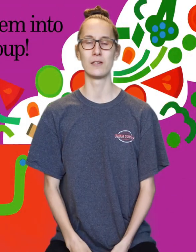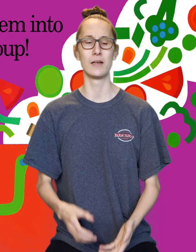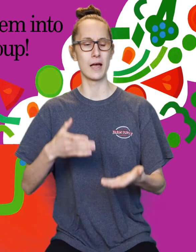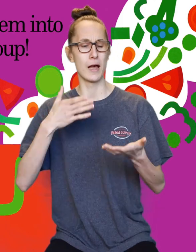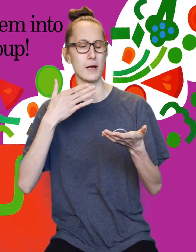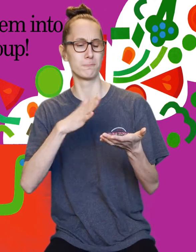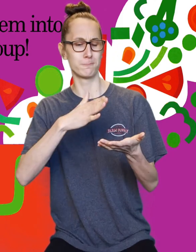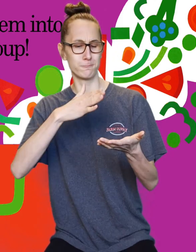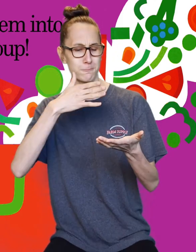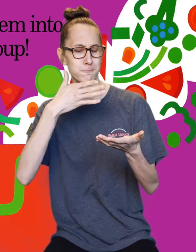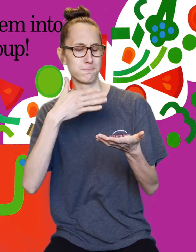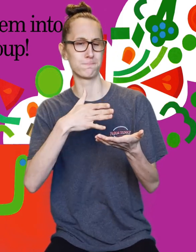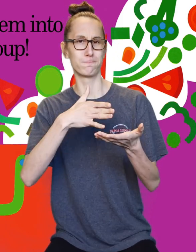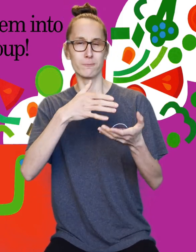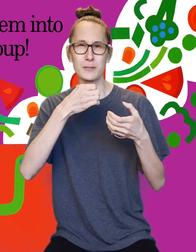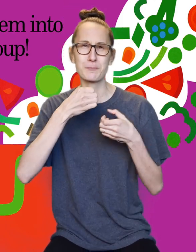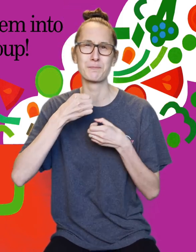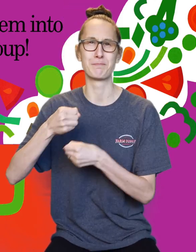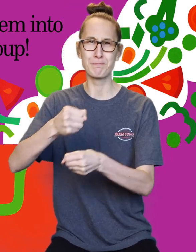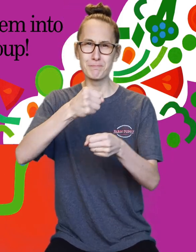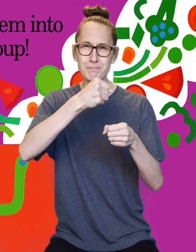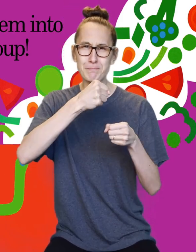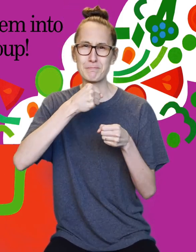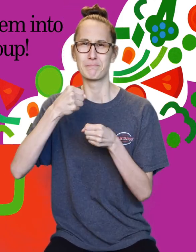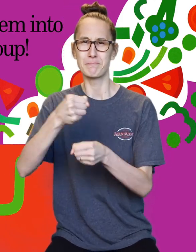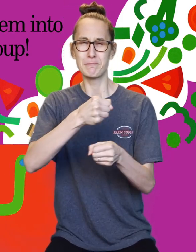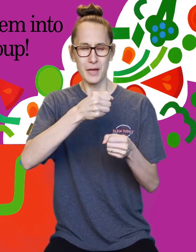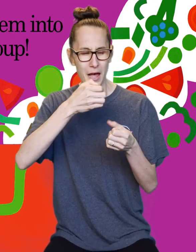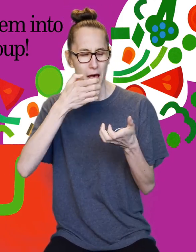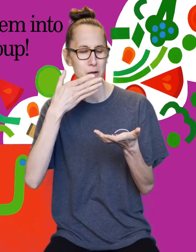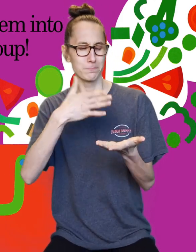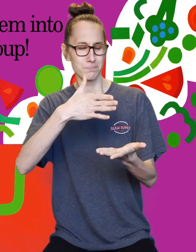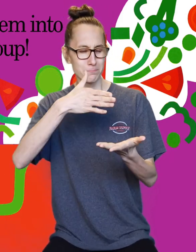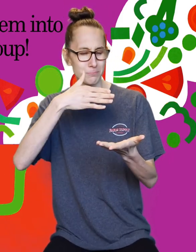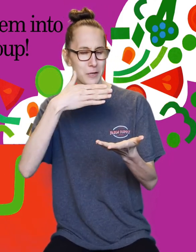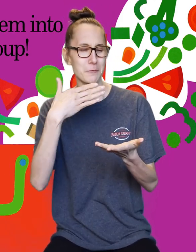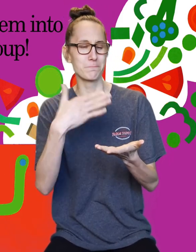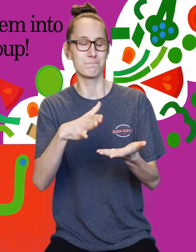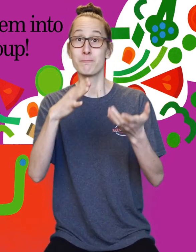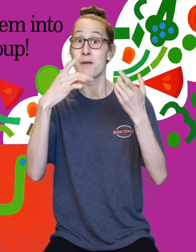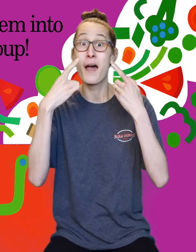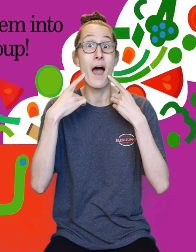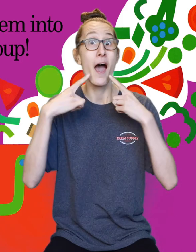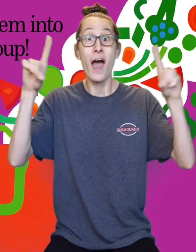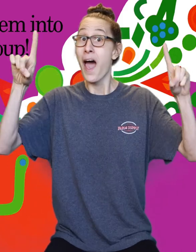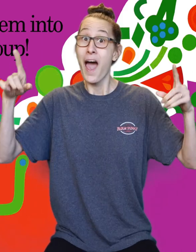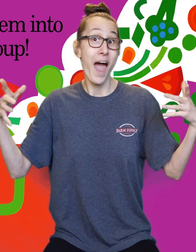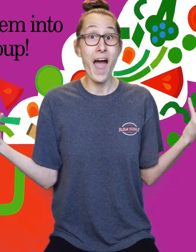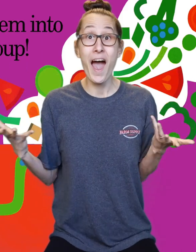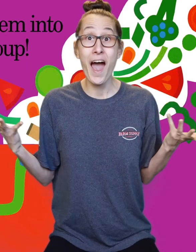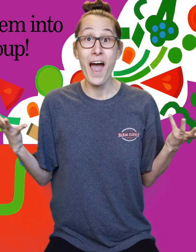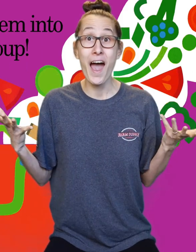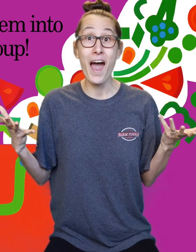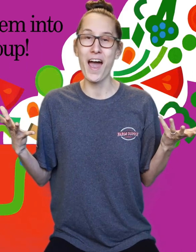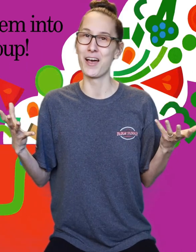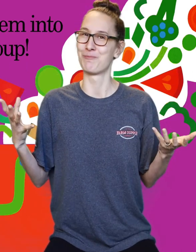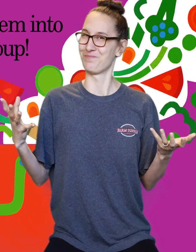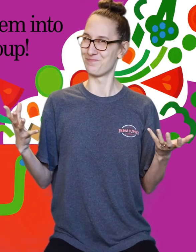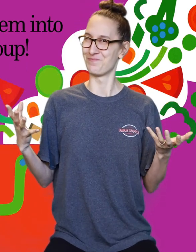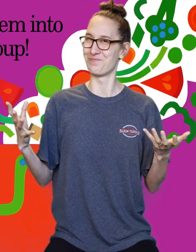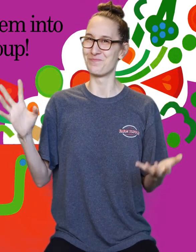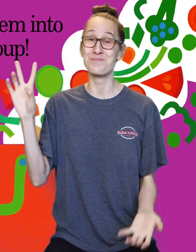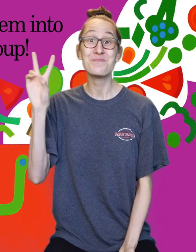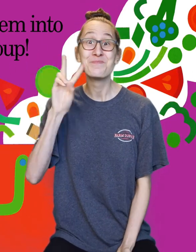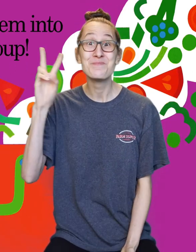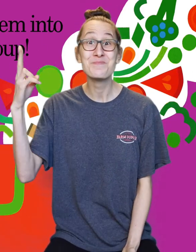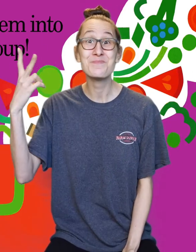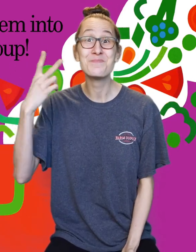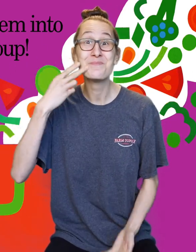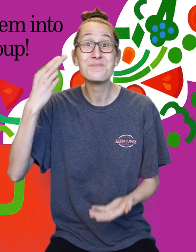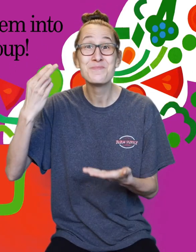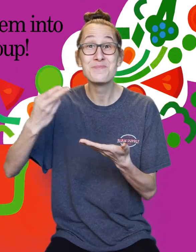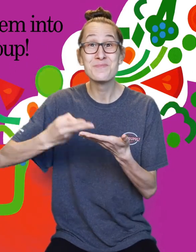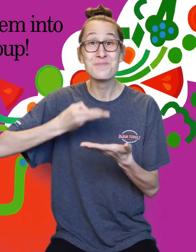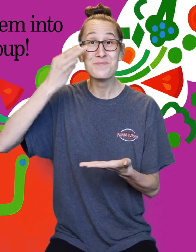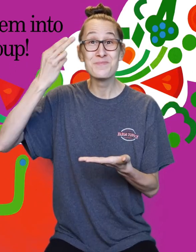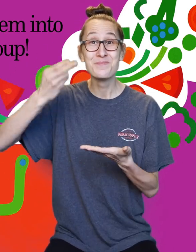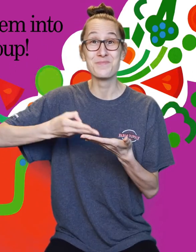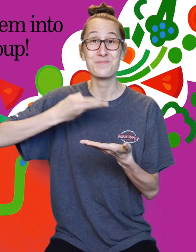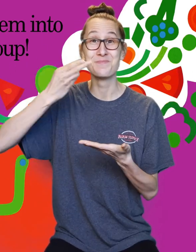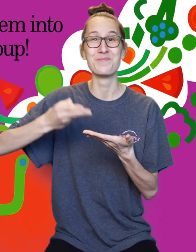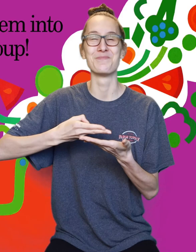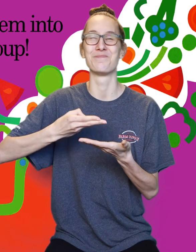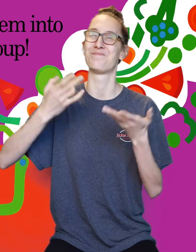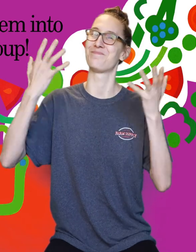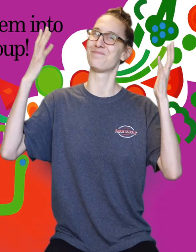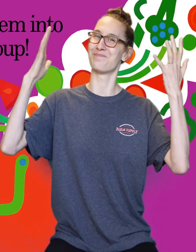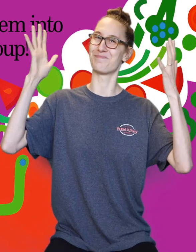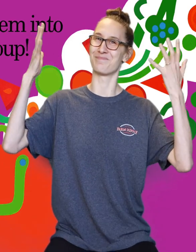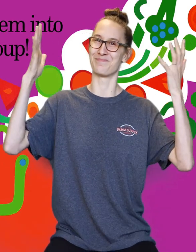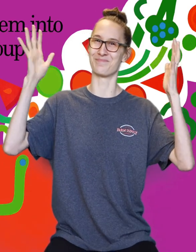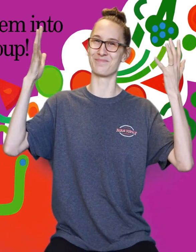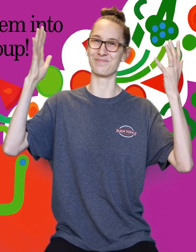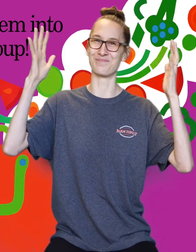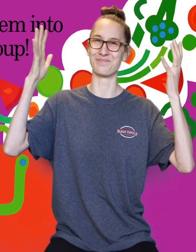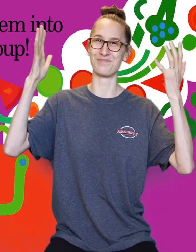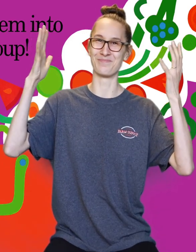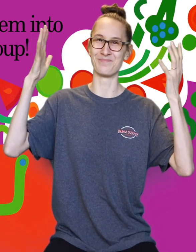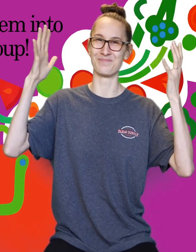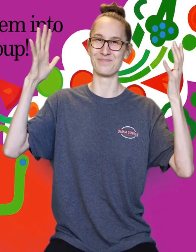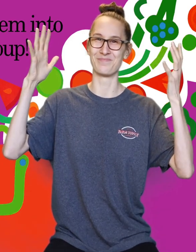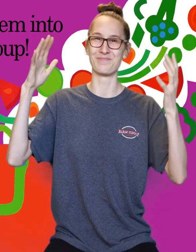and cook them into vegetable soup!